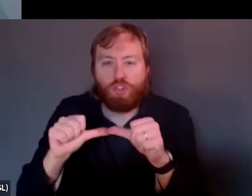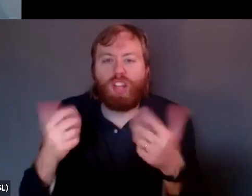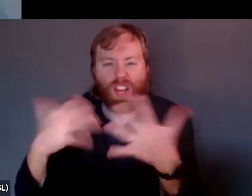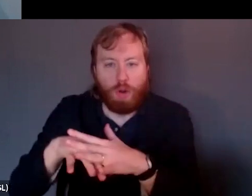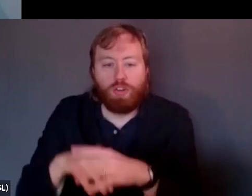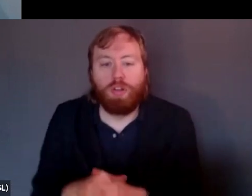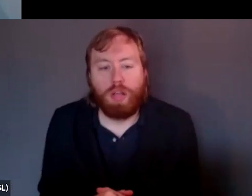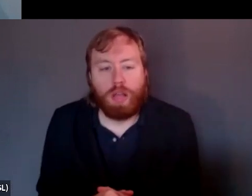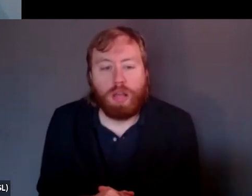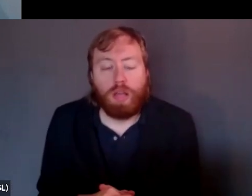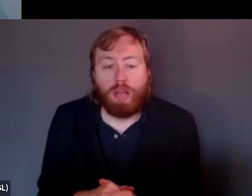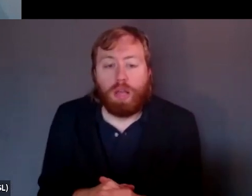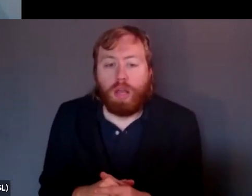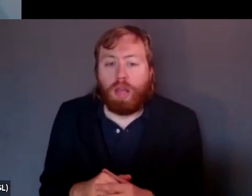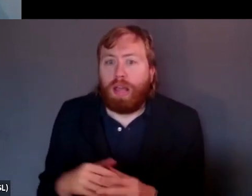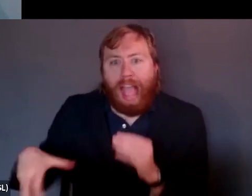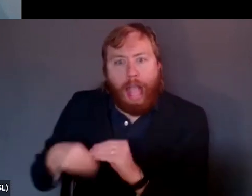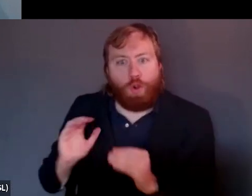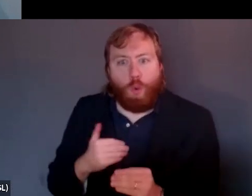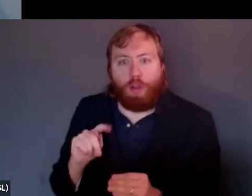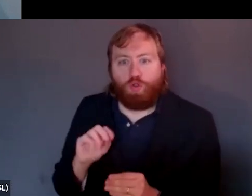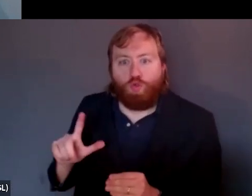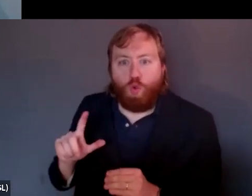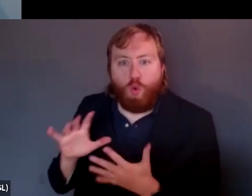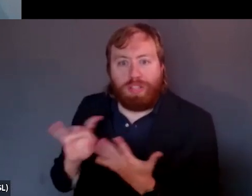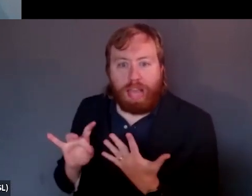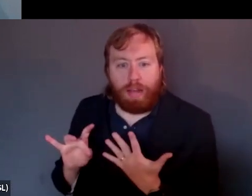before I do any commits into the repo just to check to make sure